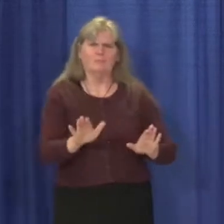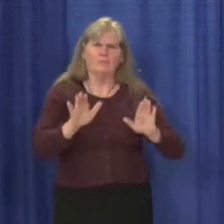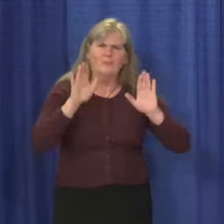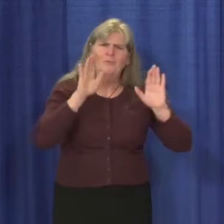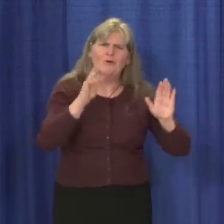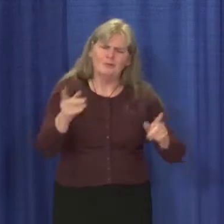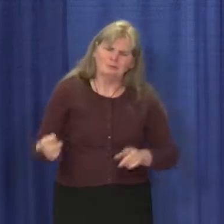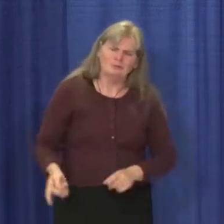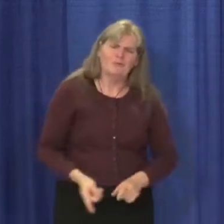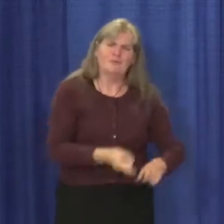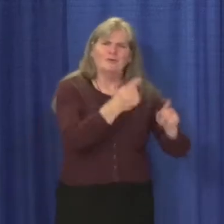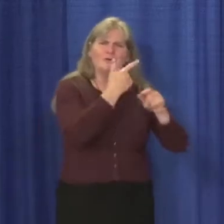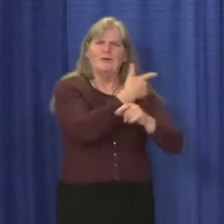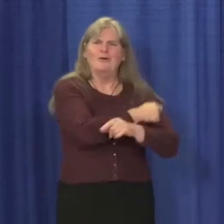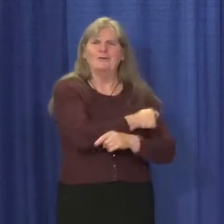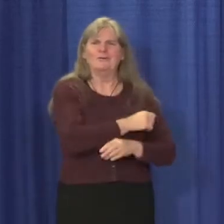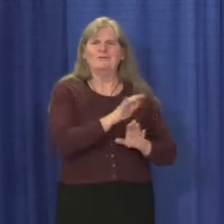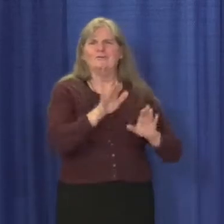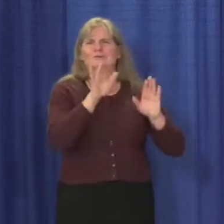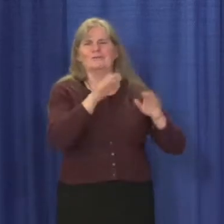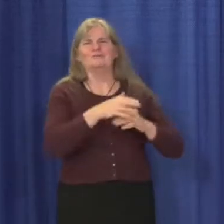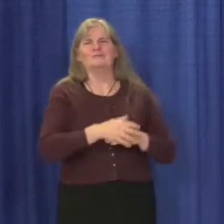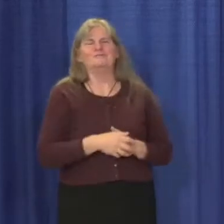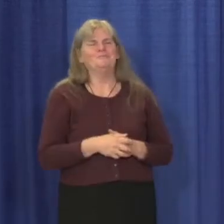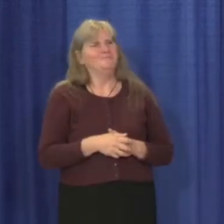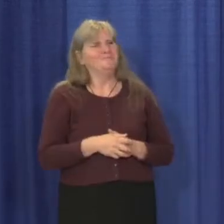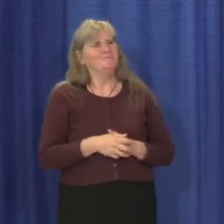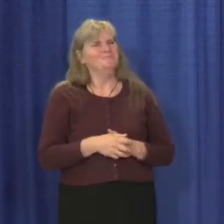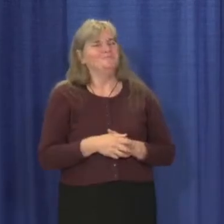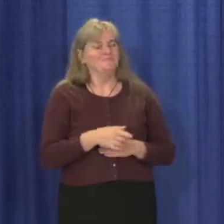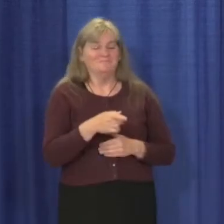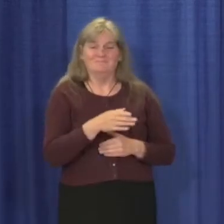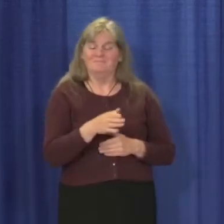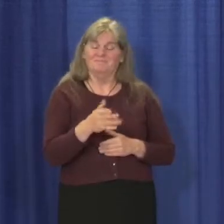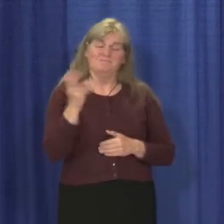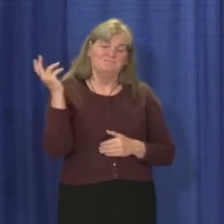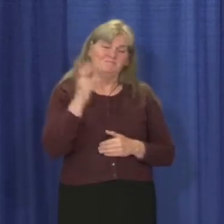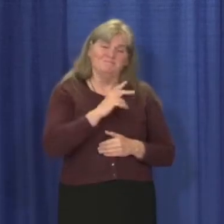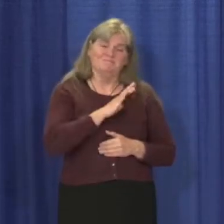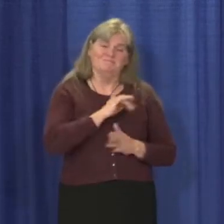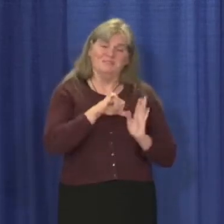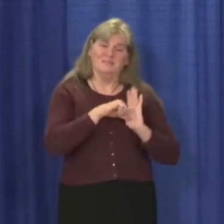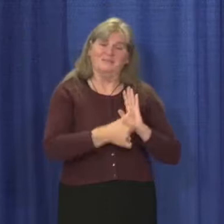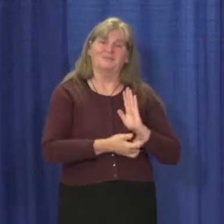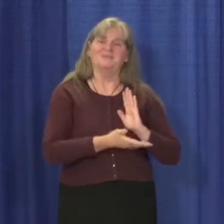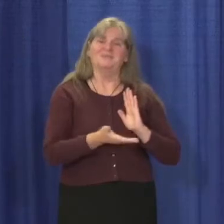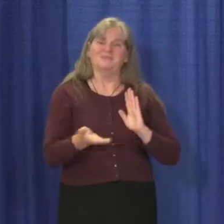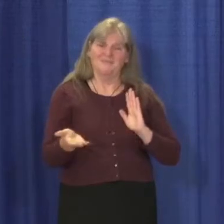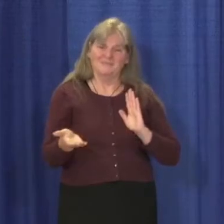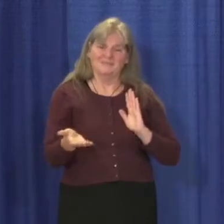call to get immunized. The uptake numbers are truly impressive and at the same time